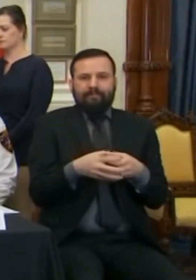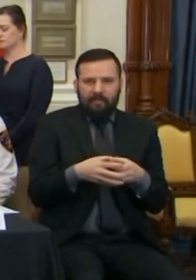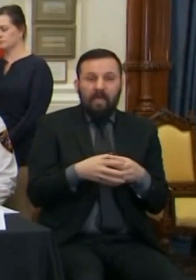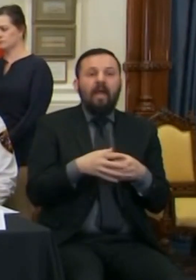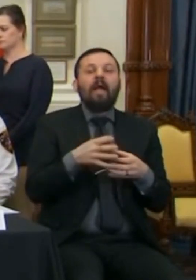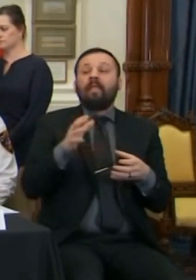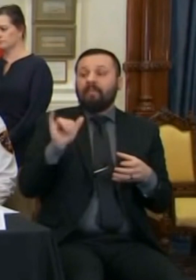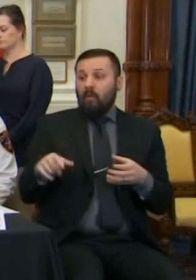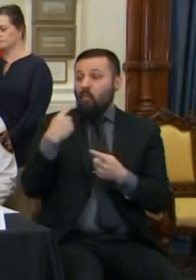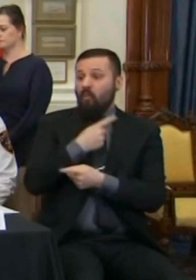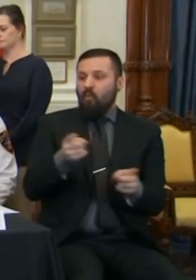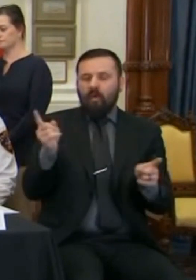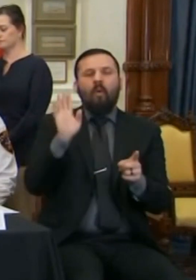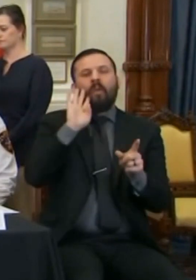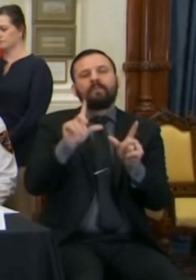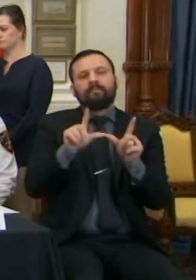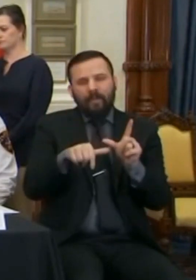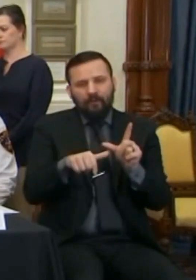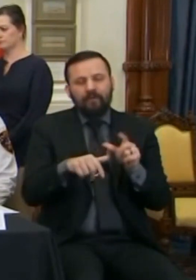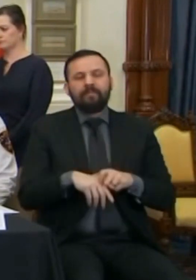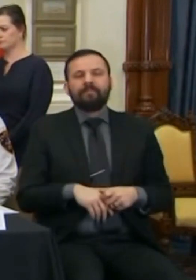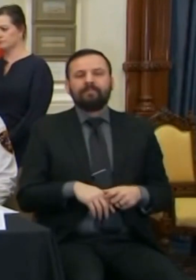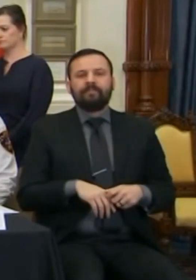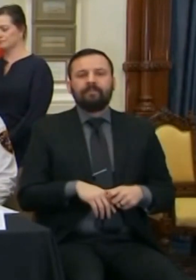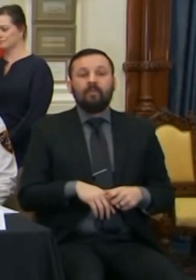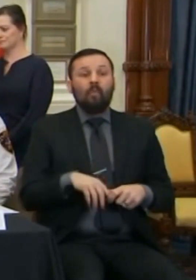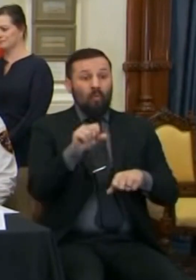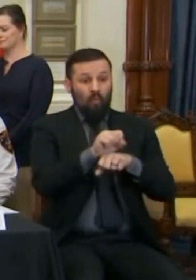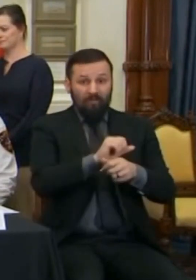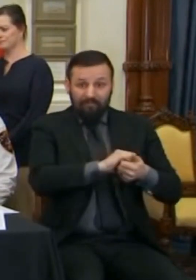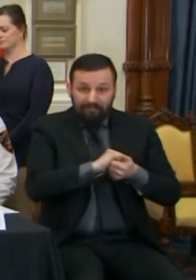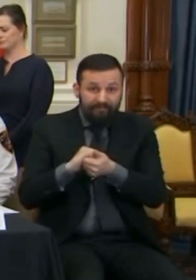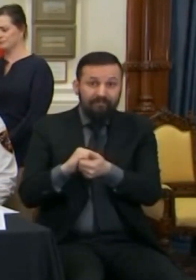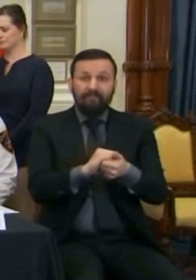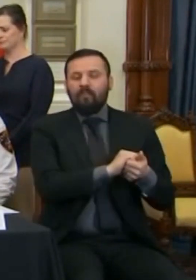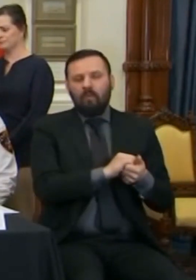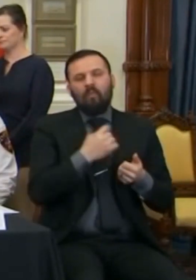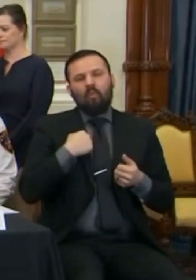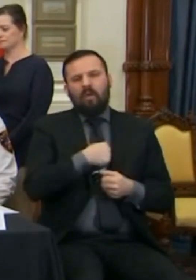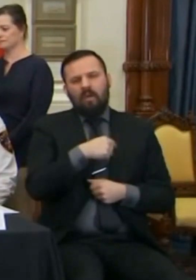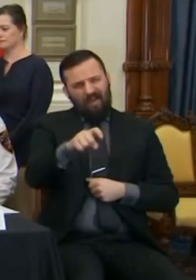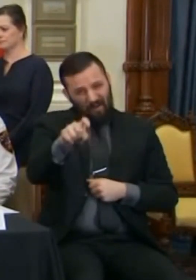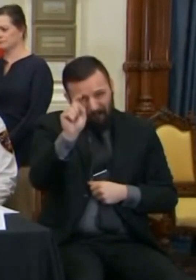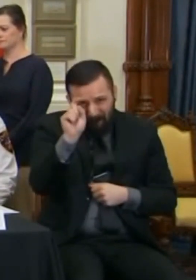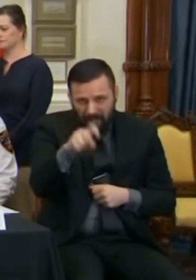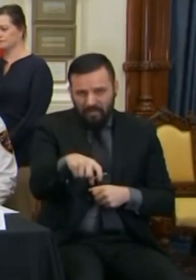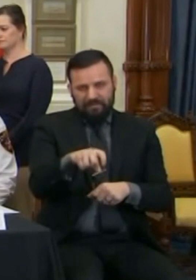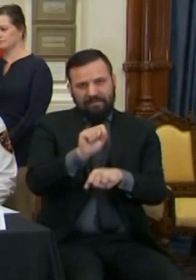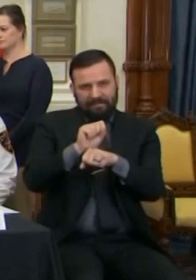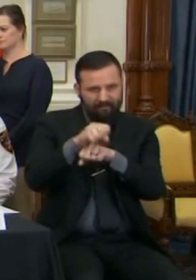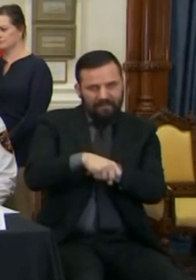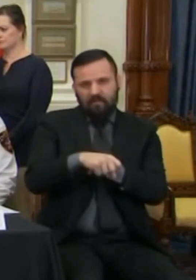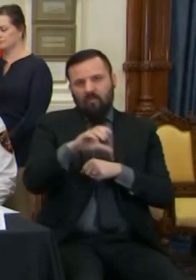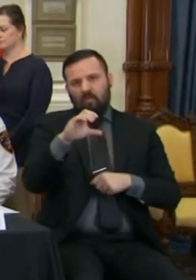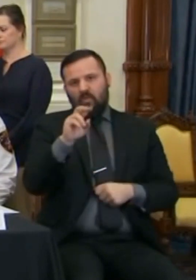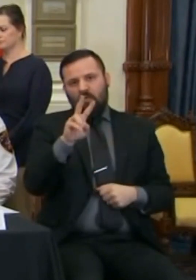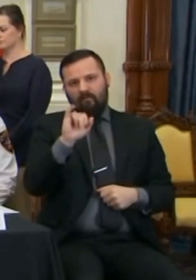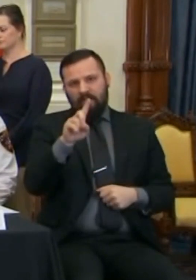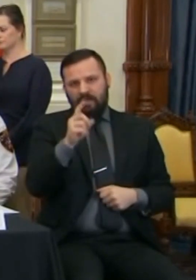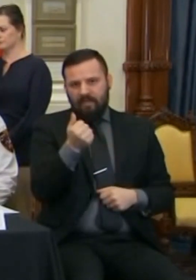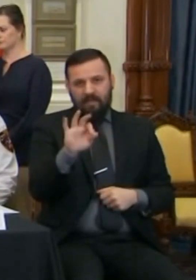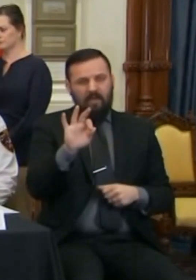expire working together we must defeat Co vid 19 with the only tool that we